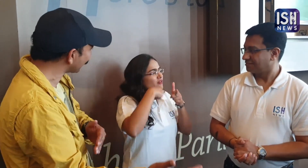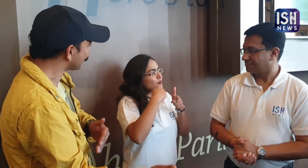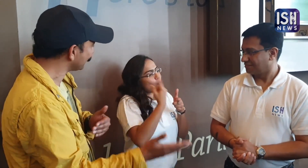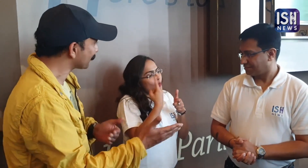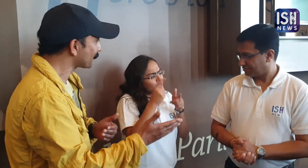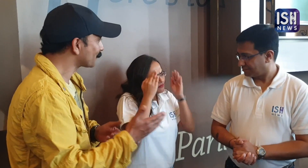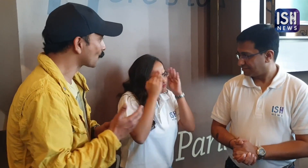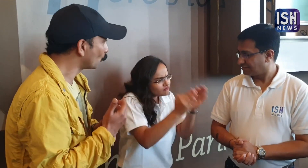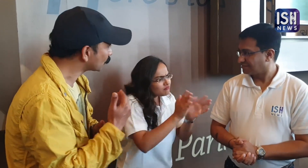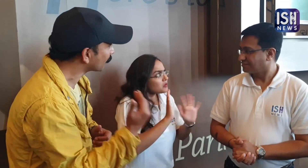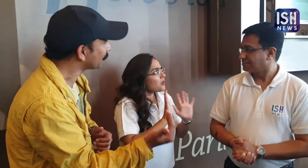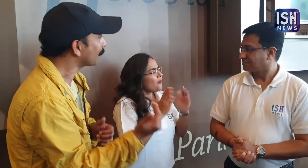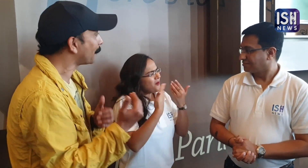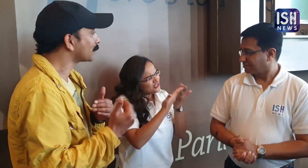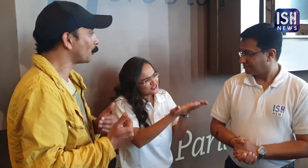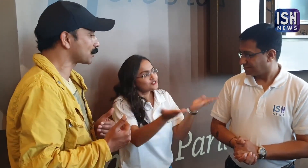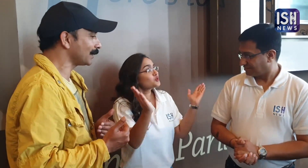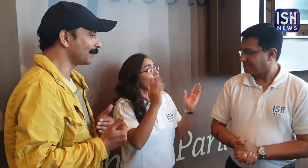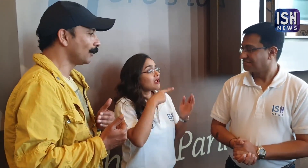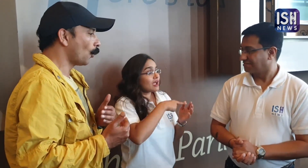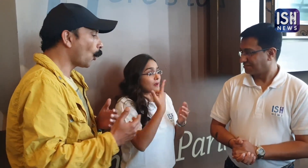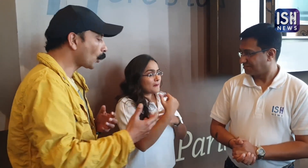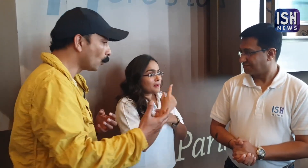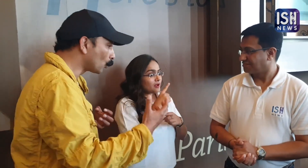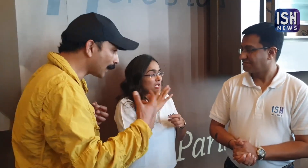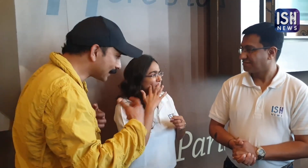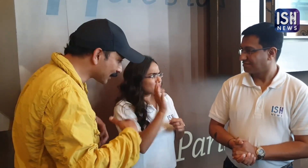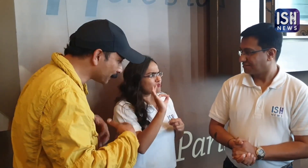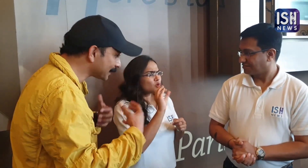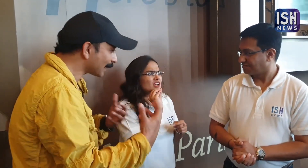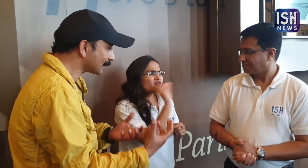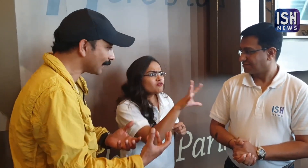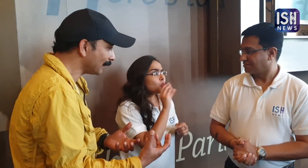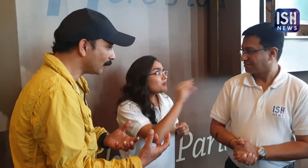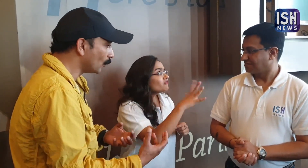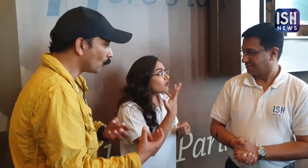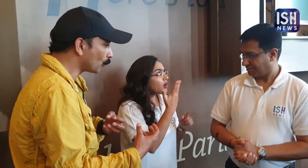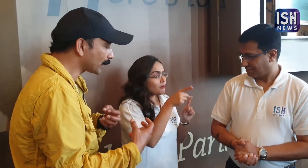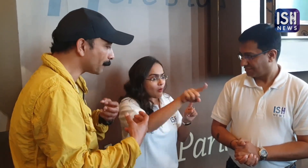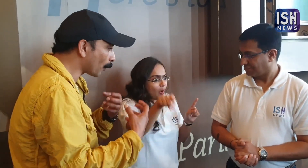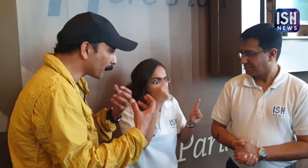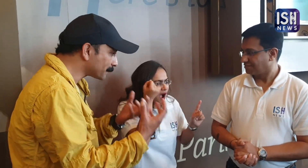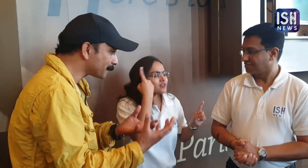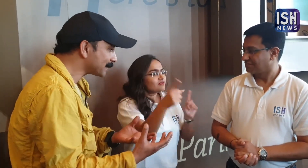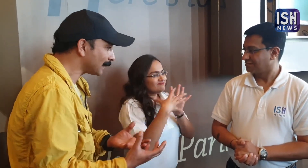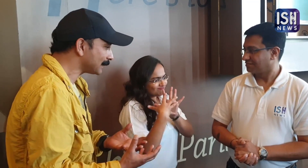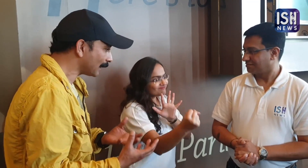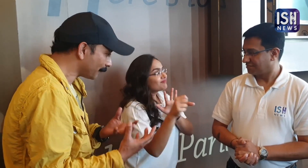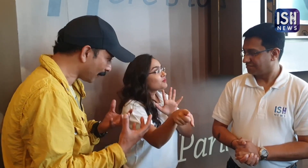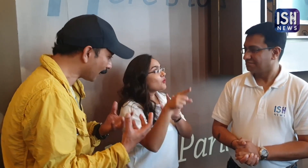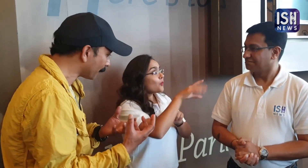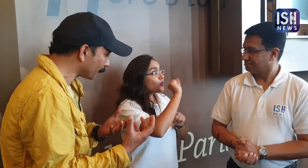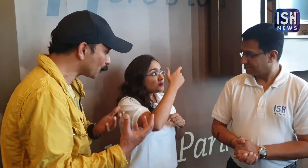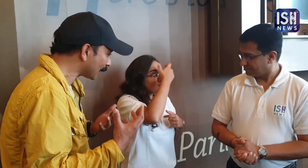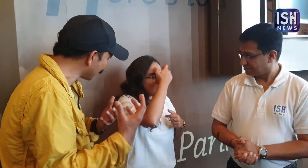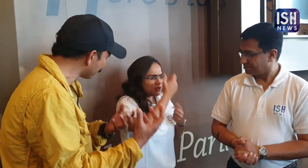So that the information reaches everyone and solves their problems as well.